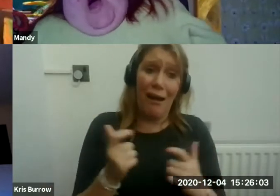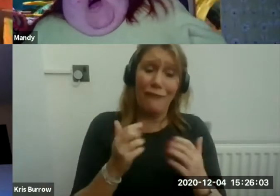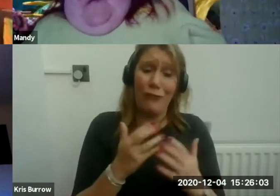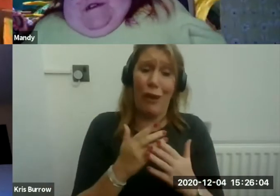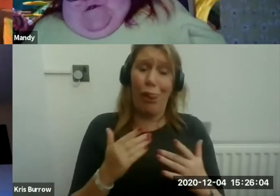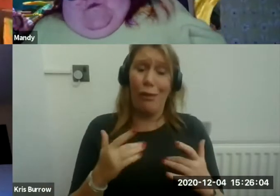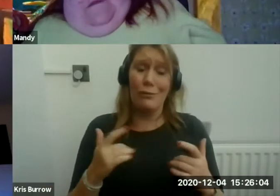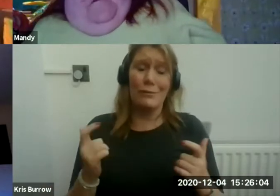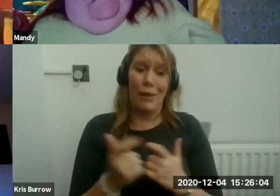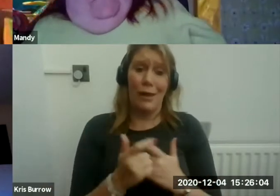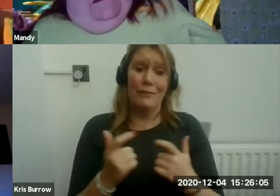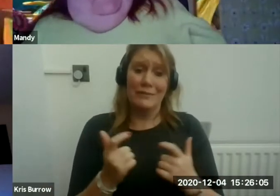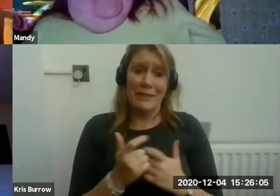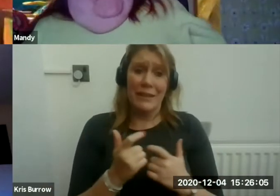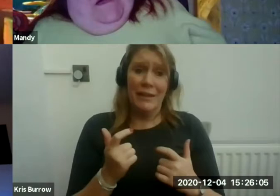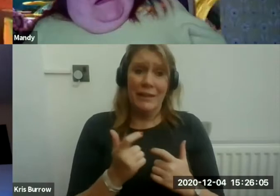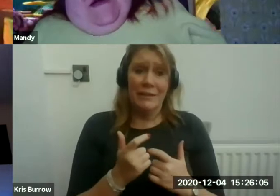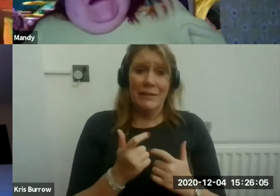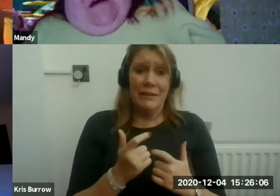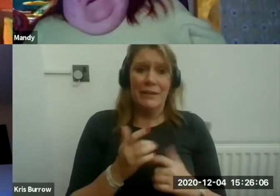we're doing this, and the director isn't